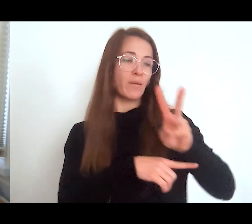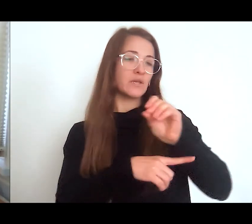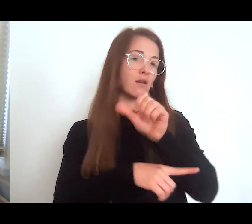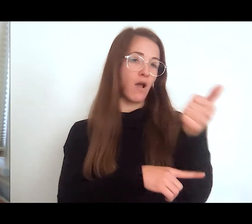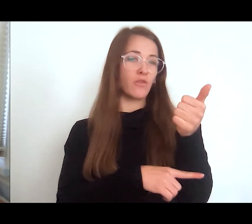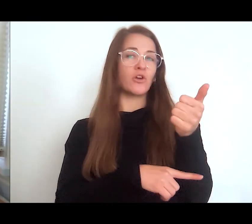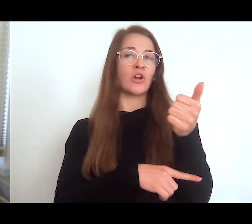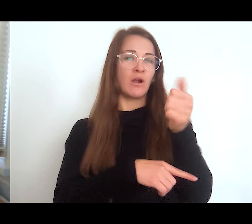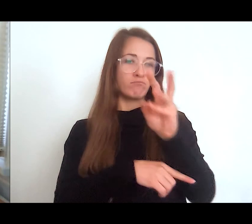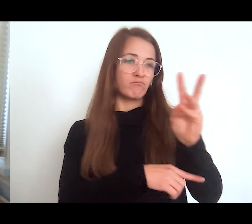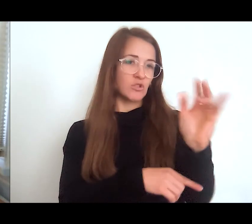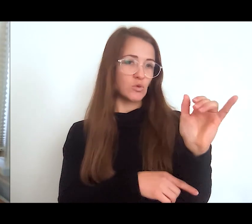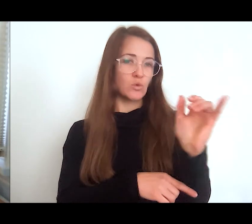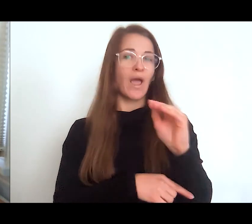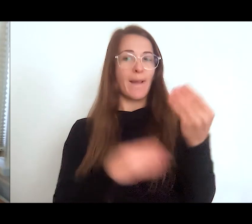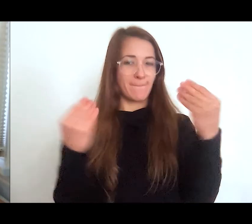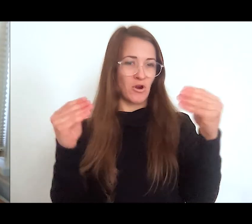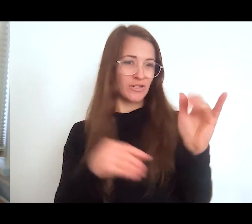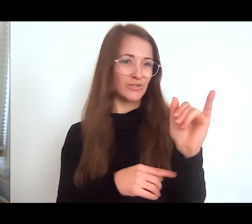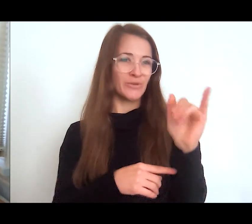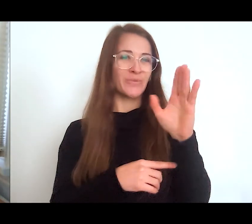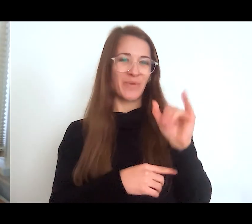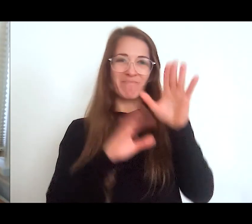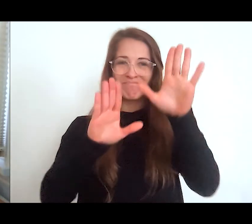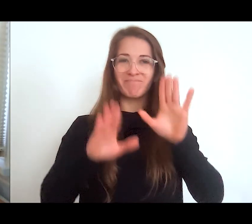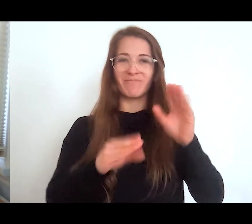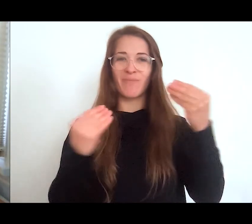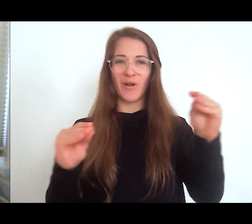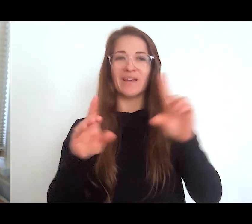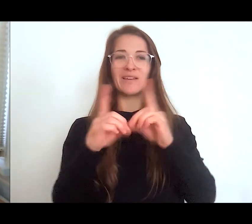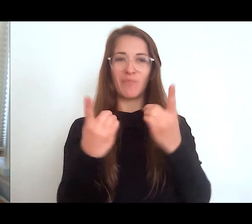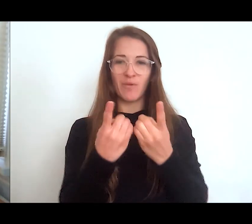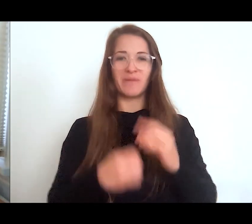WE HAVE PUBLISHED ON OUR WEBSITE AND MARKETED.